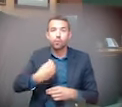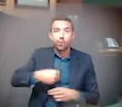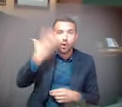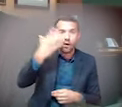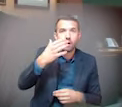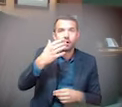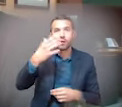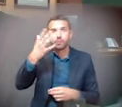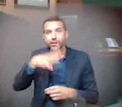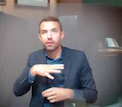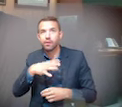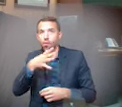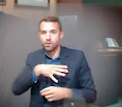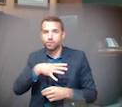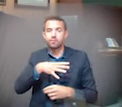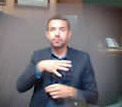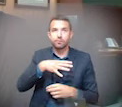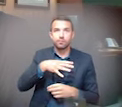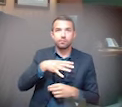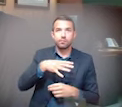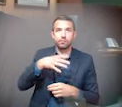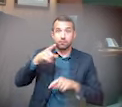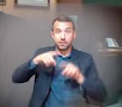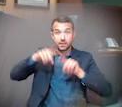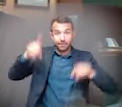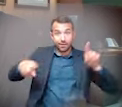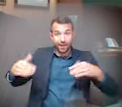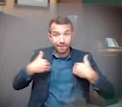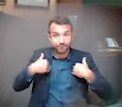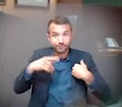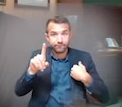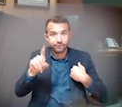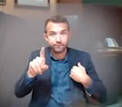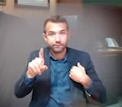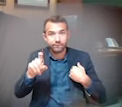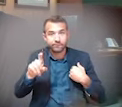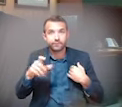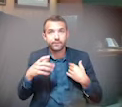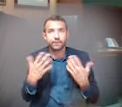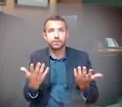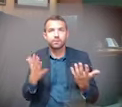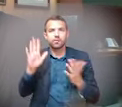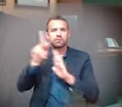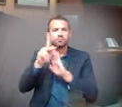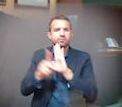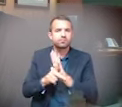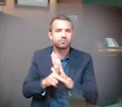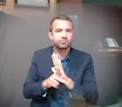Where is the diversity there? Where is the cry and where... Really looking at whether your policies